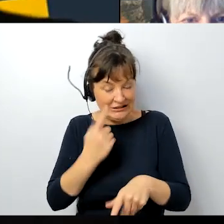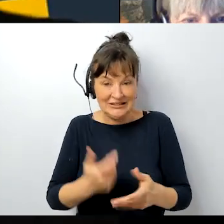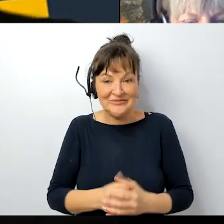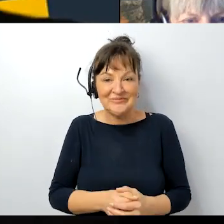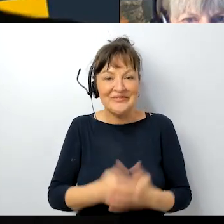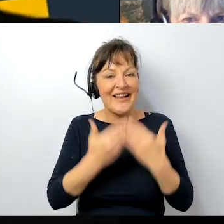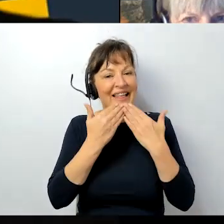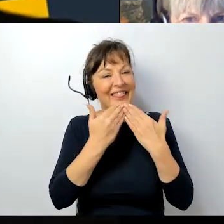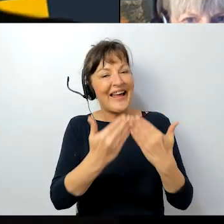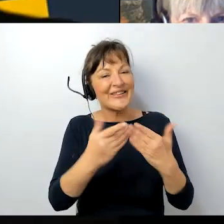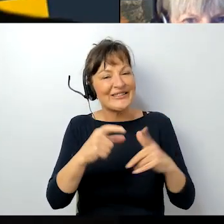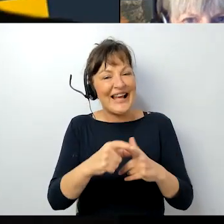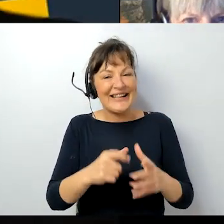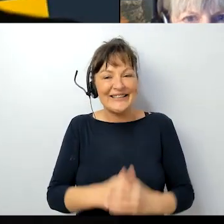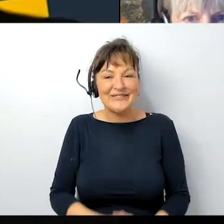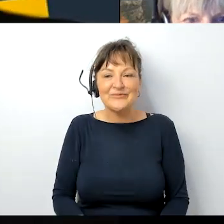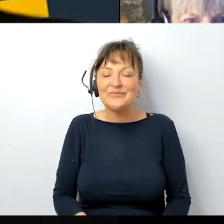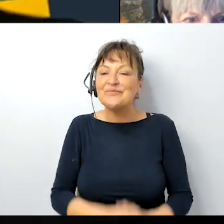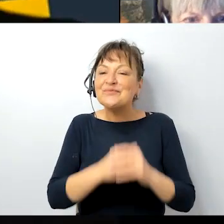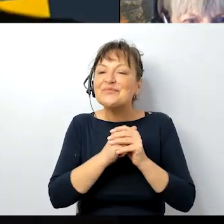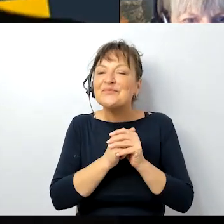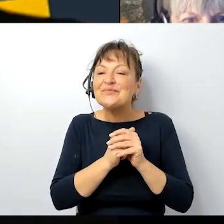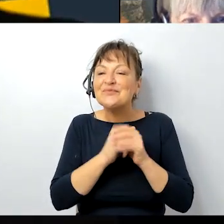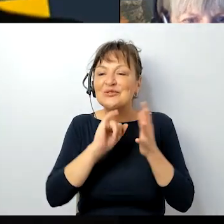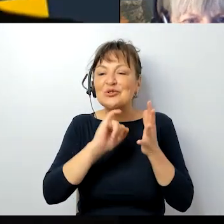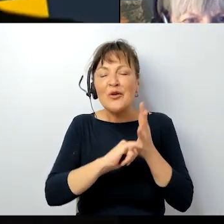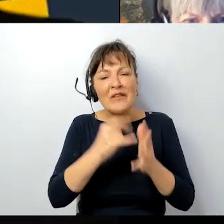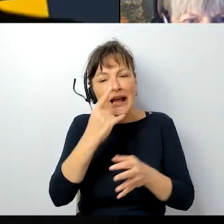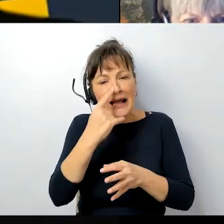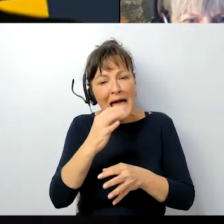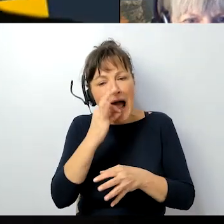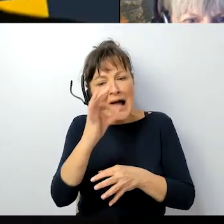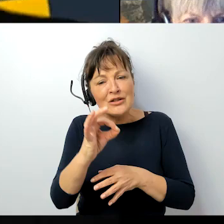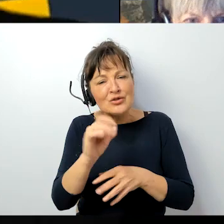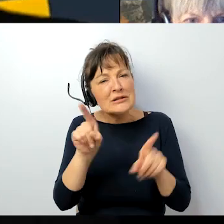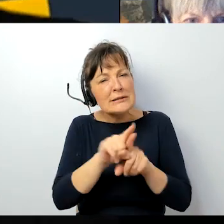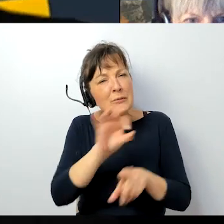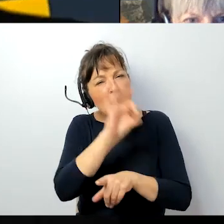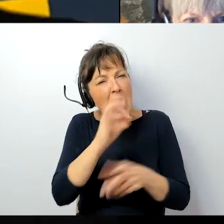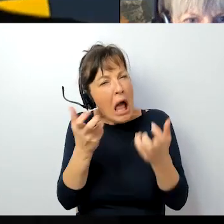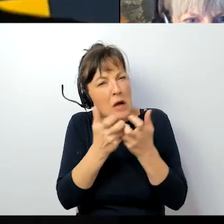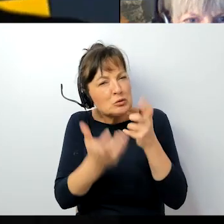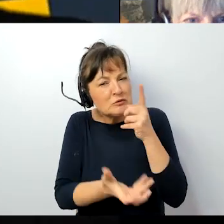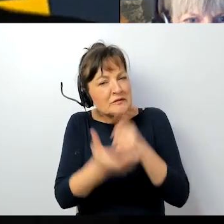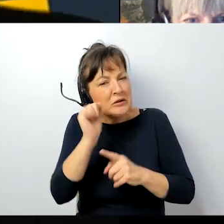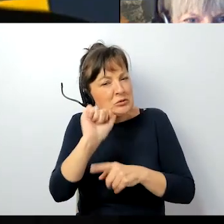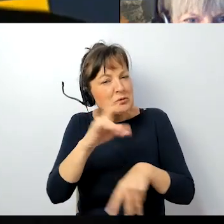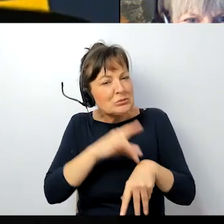process a lot easier for all different types of apprenticeships. Great thanks Danielle. Sophie,